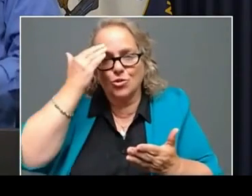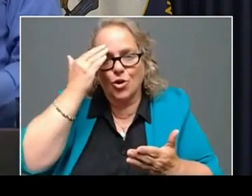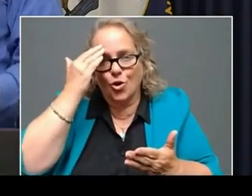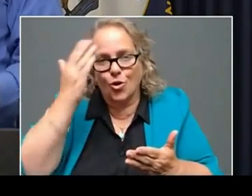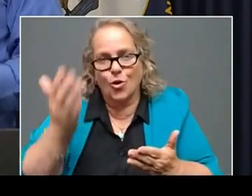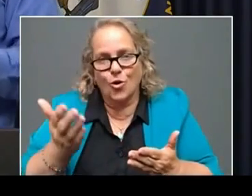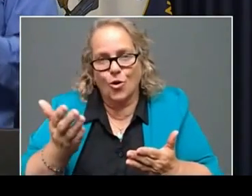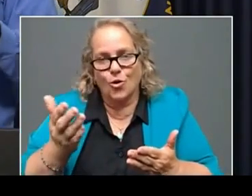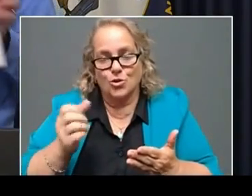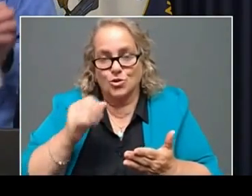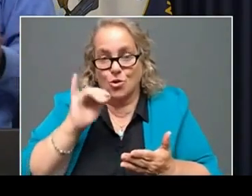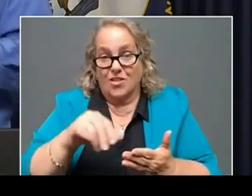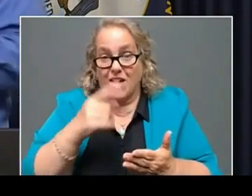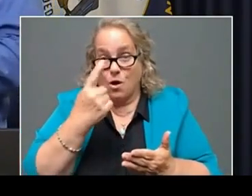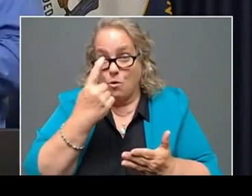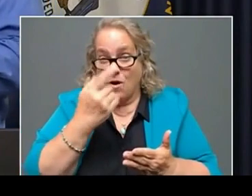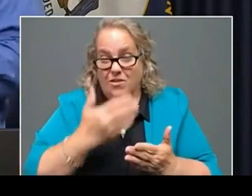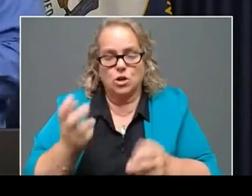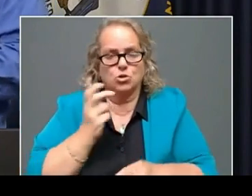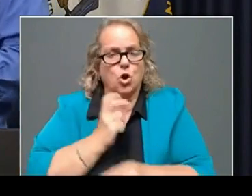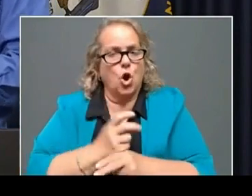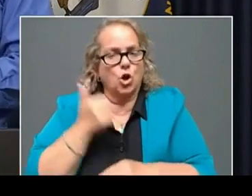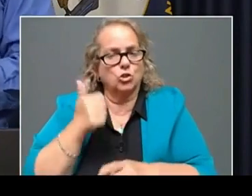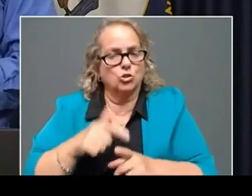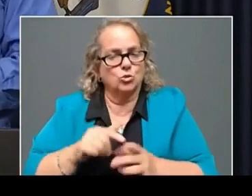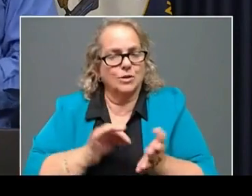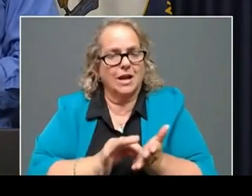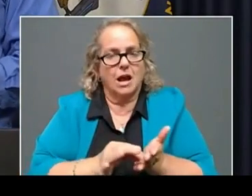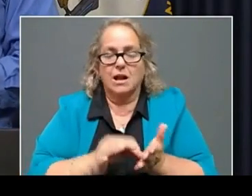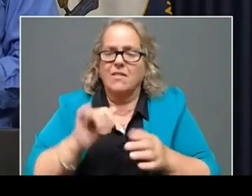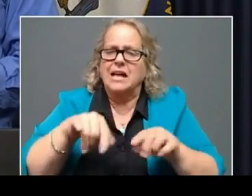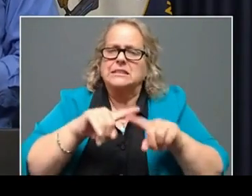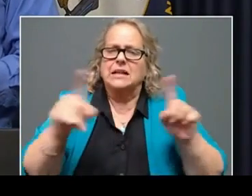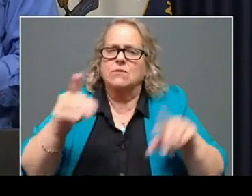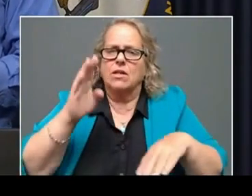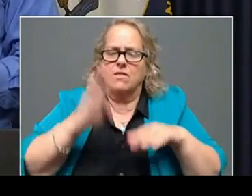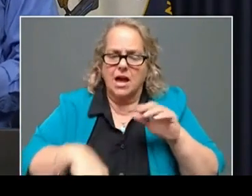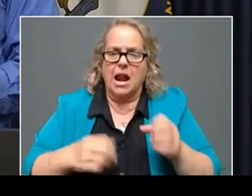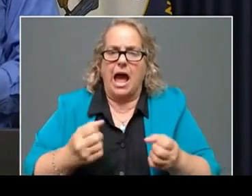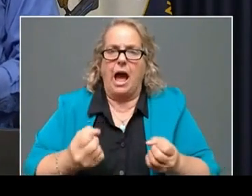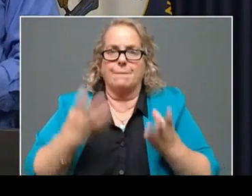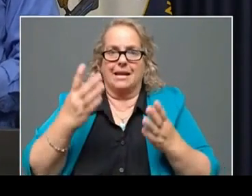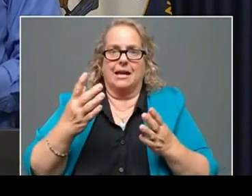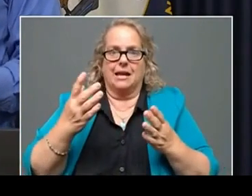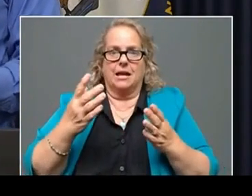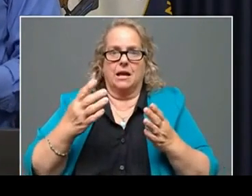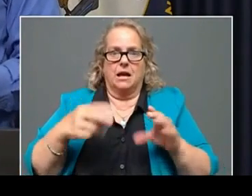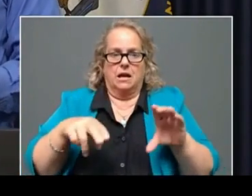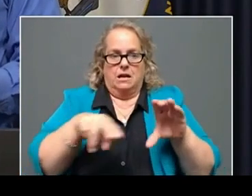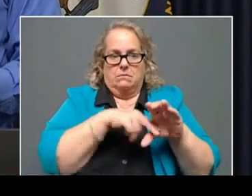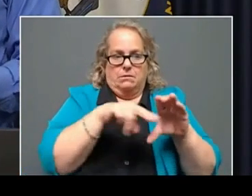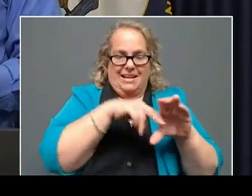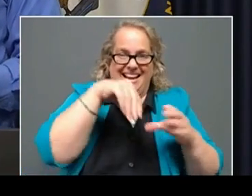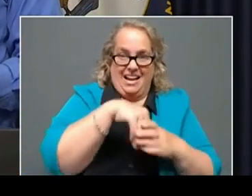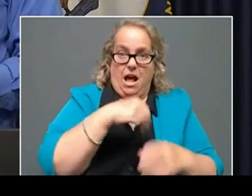metric. So and that's different than hospital capacity. The hospitals report every day how many people they have in the hospital who have covid who are in